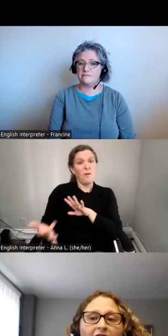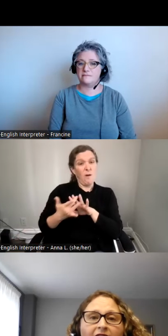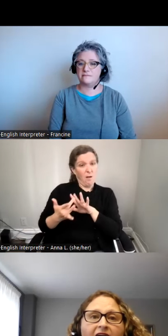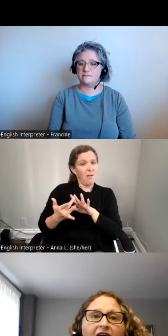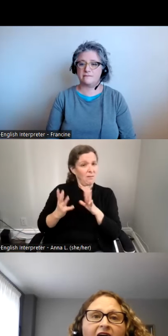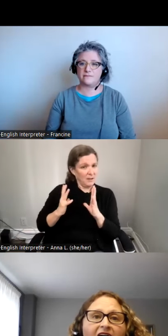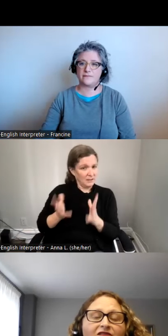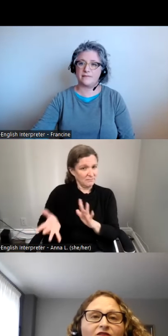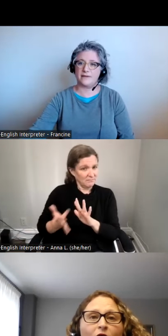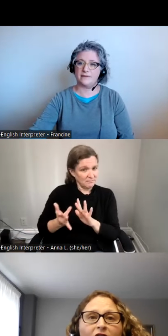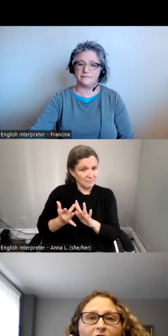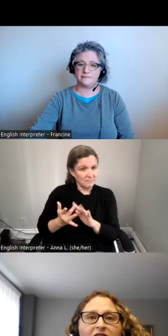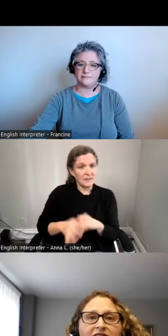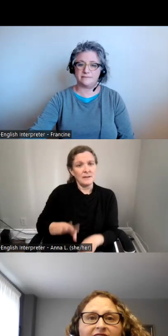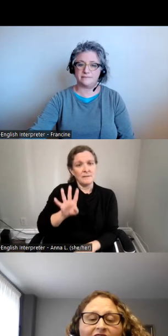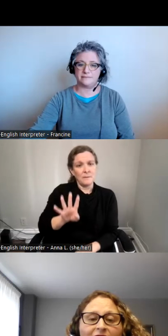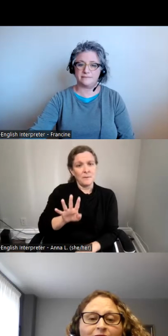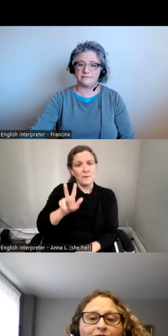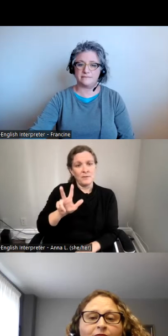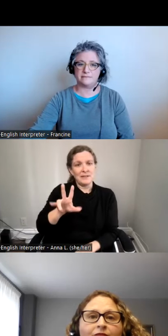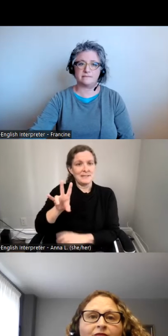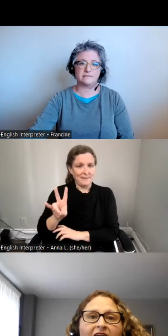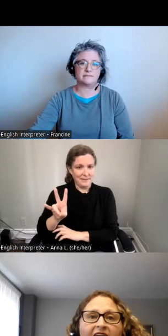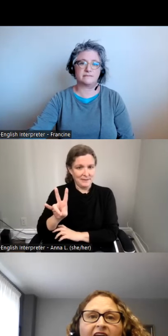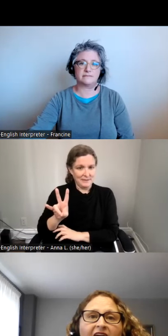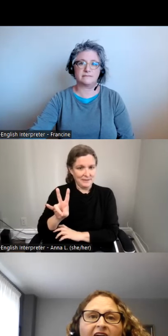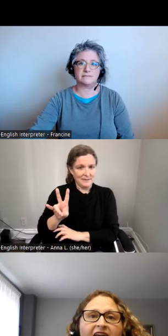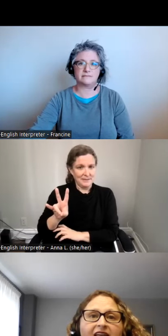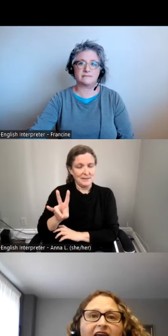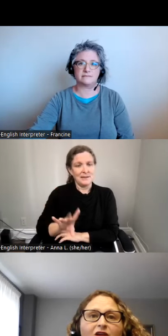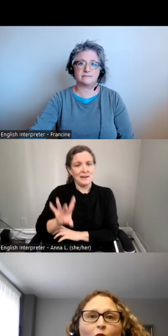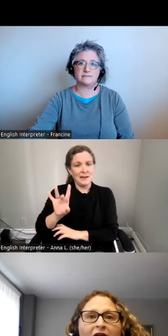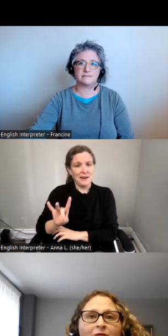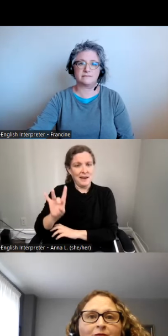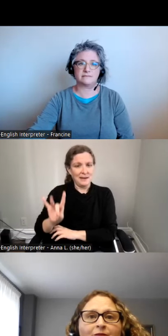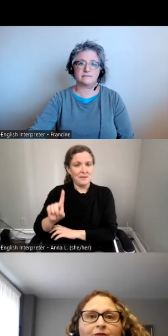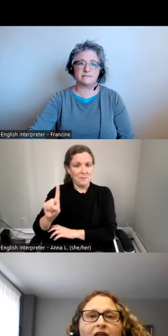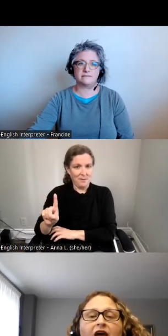you would like more information about this, you can always